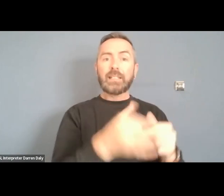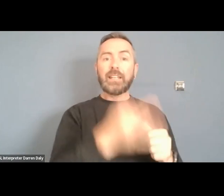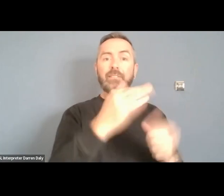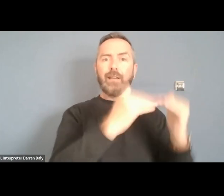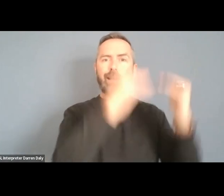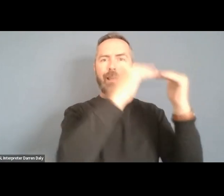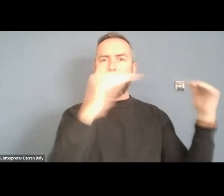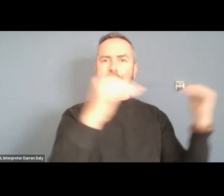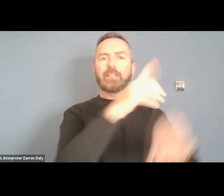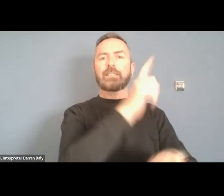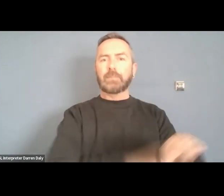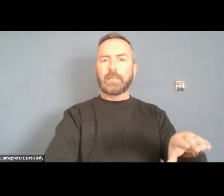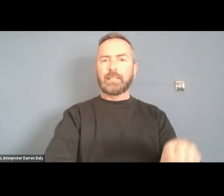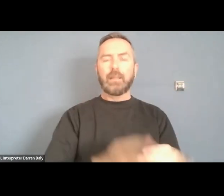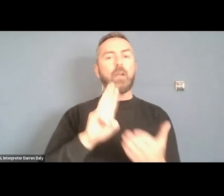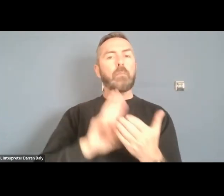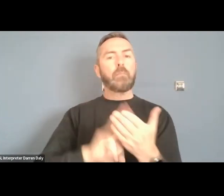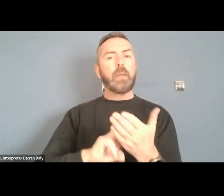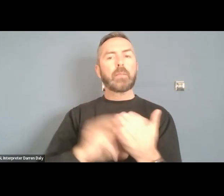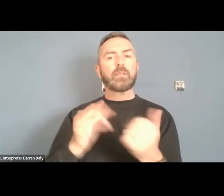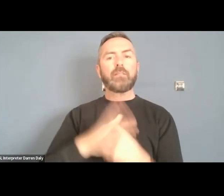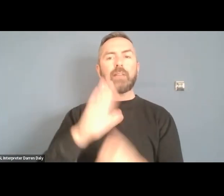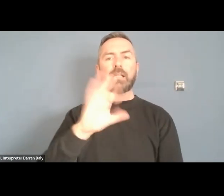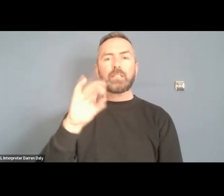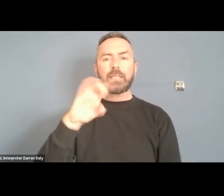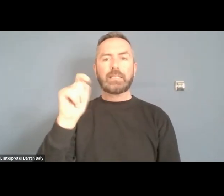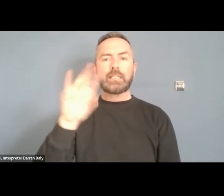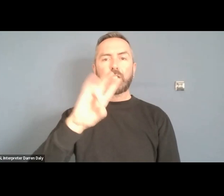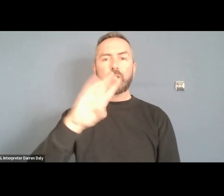Members of the LGBTQ+ community also report outcomes across a range of